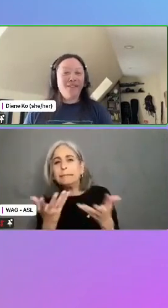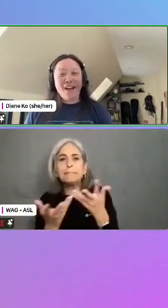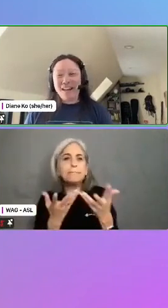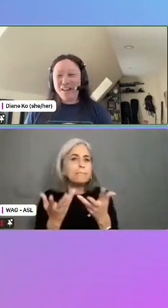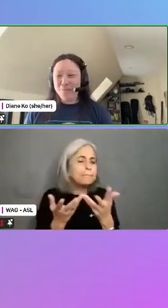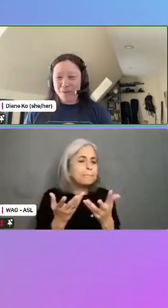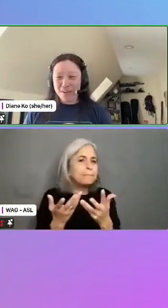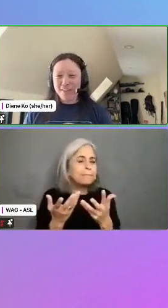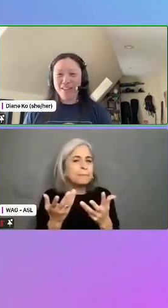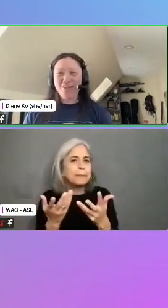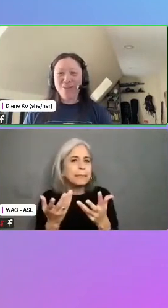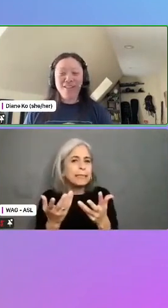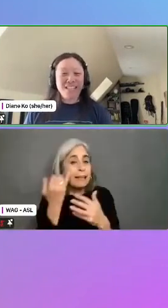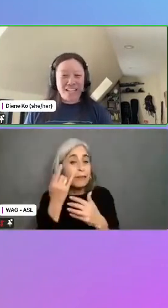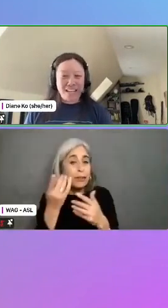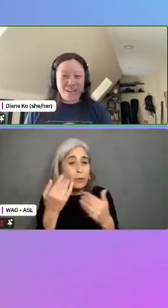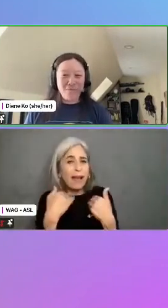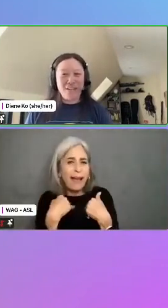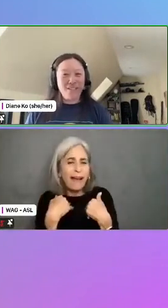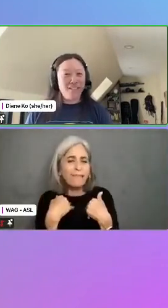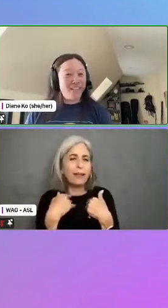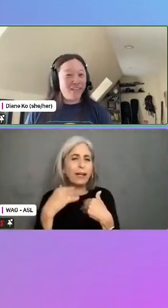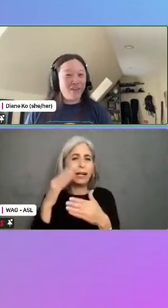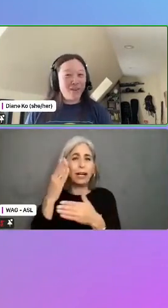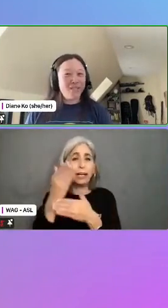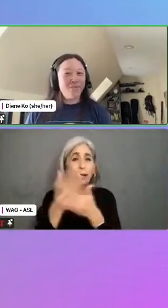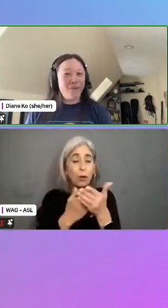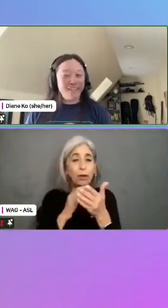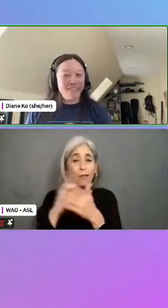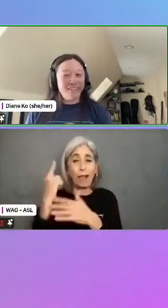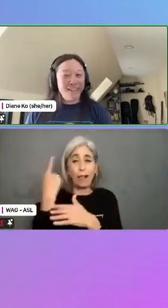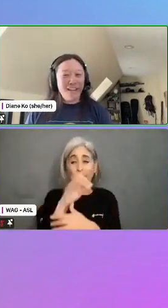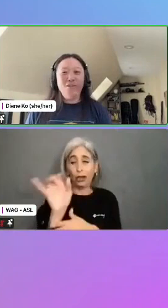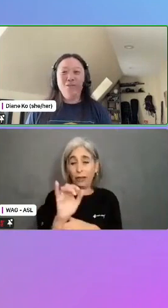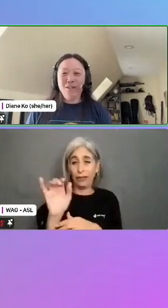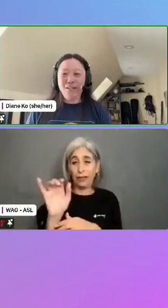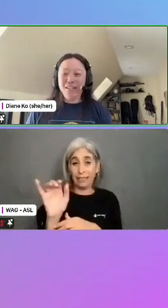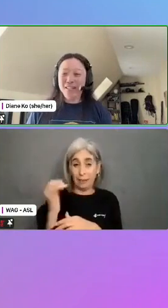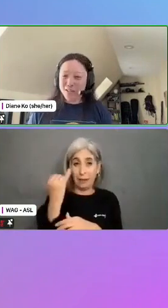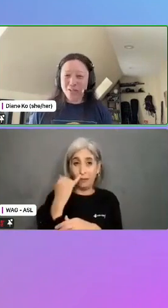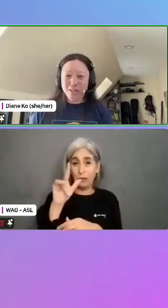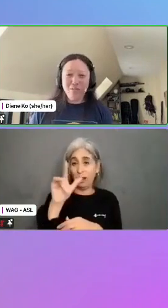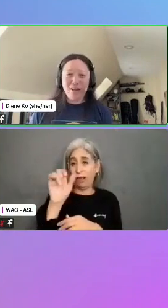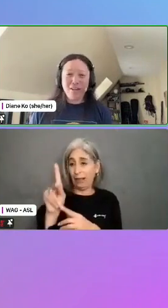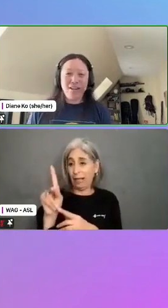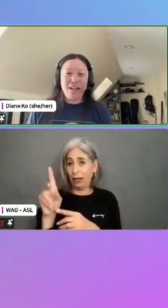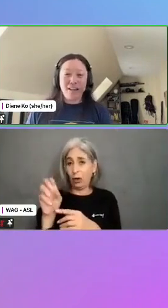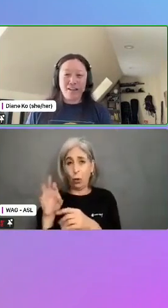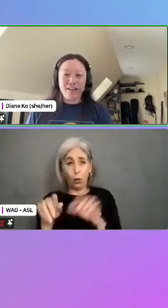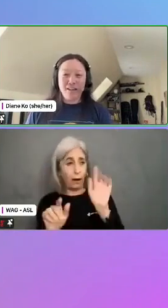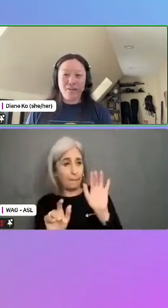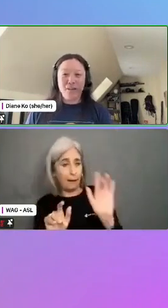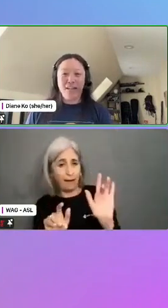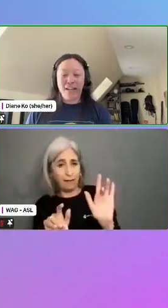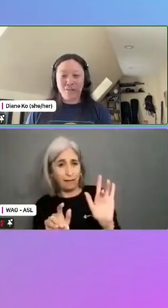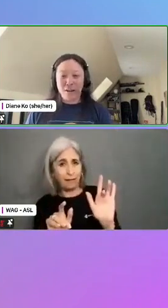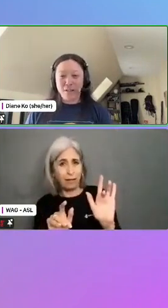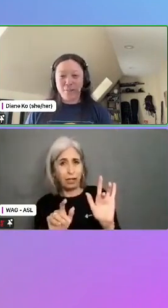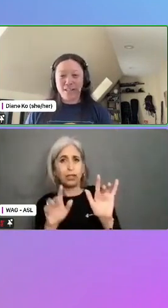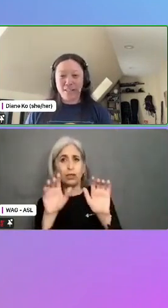associations and also makes it easier to guarantee that the ID attribute value stay in sync, which is critical for